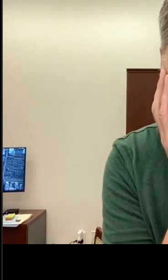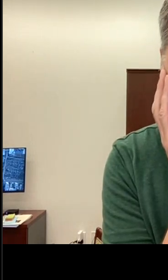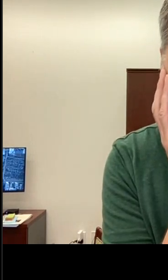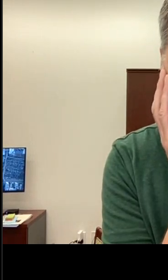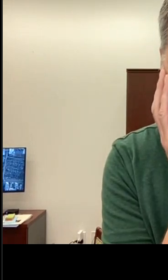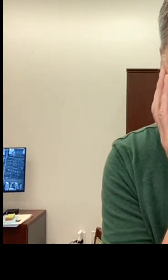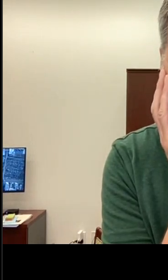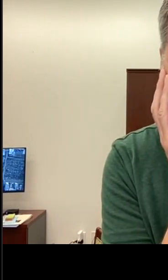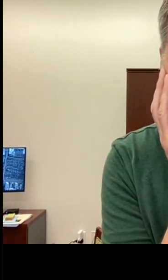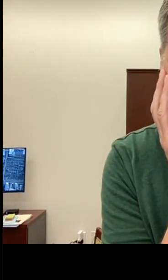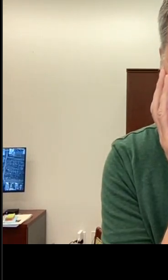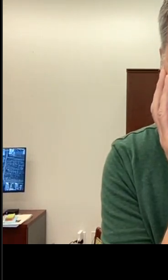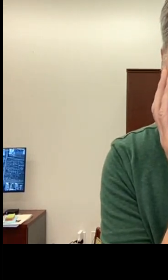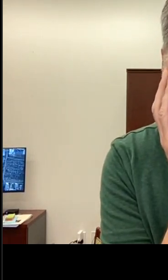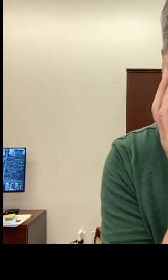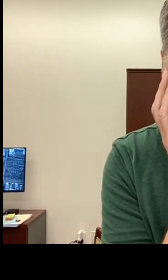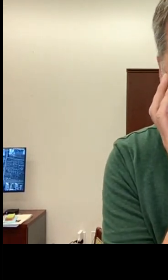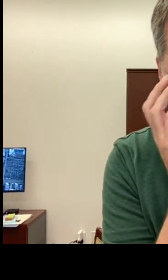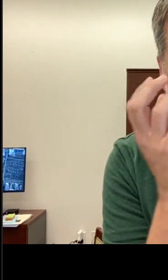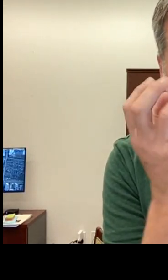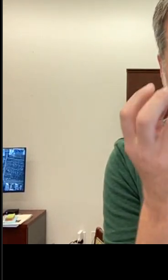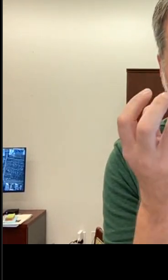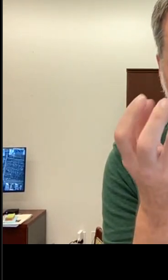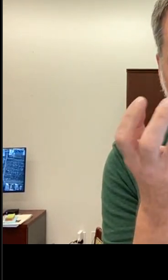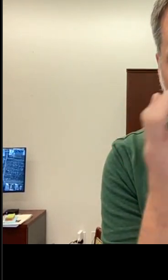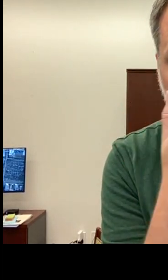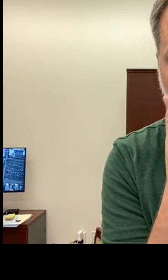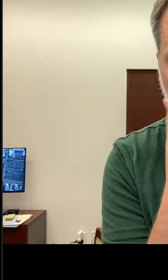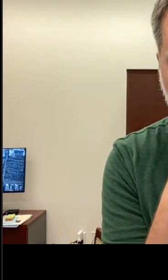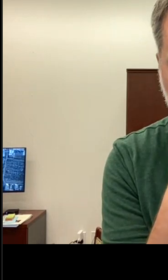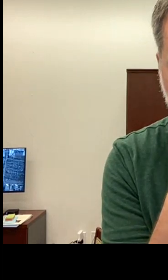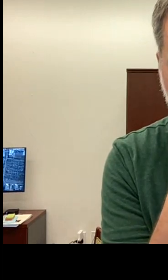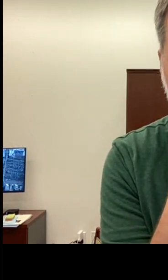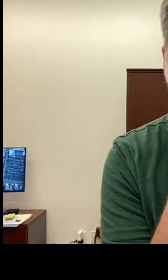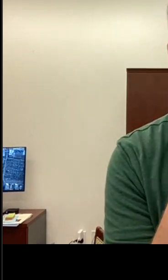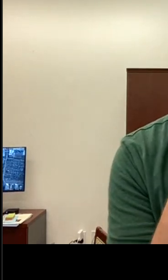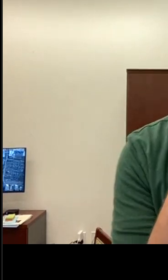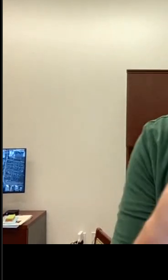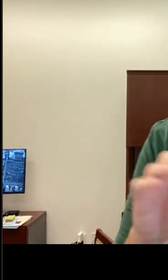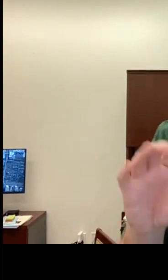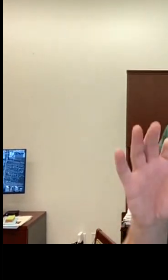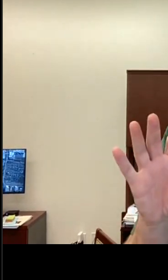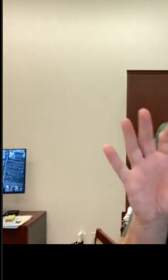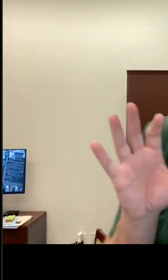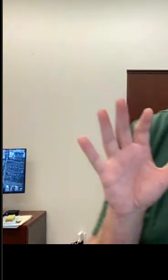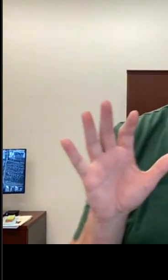I have been struck by how much this language about belonging takes the